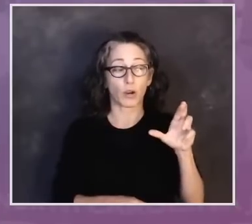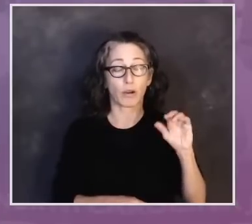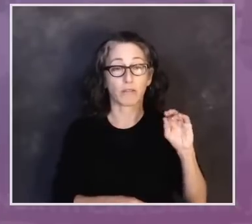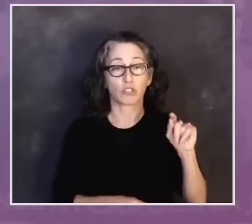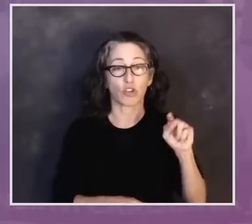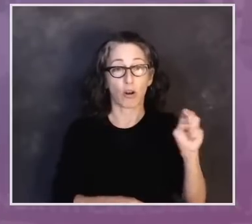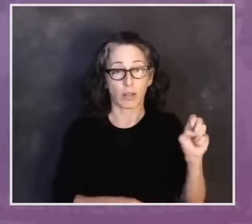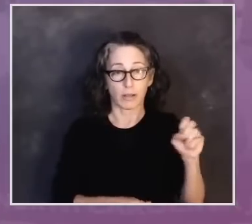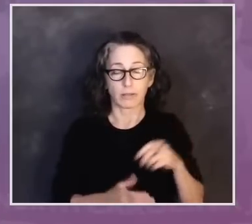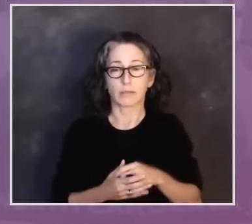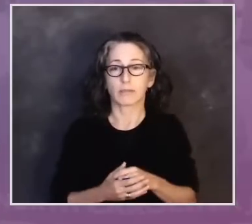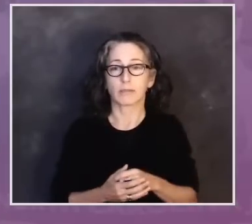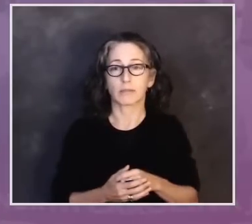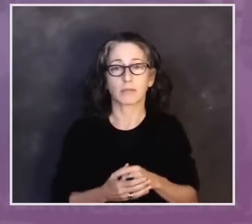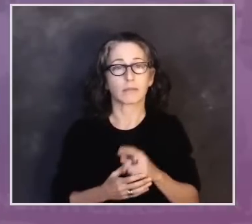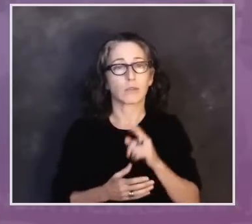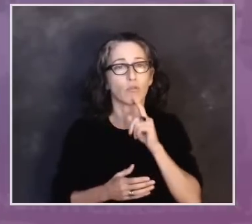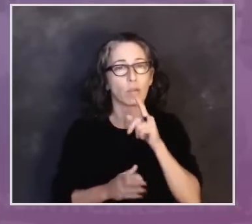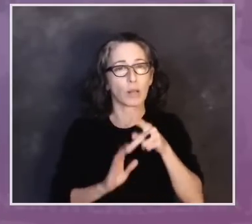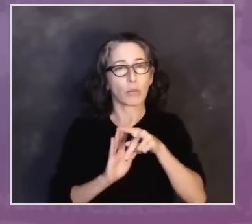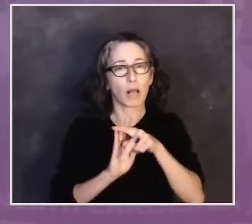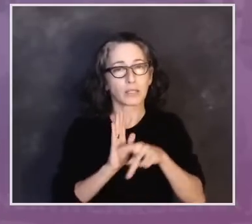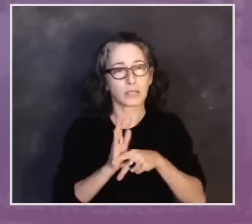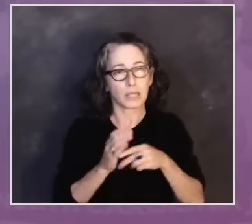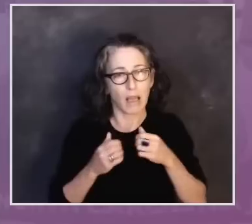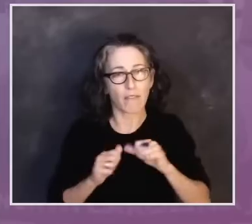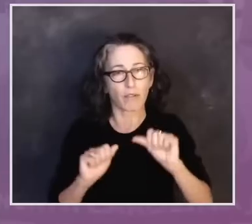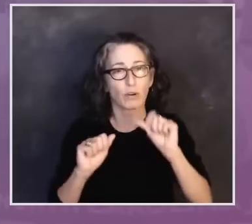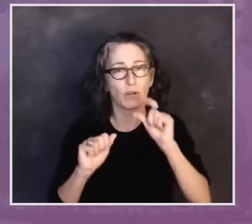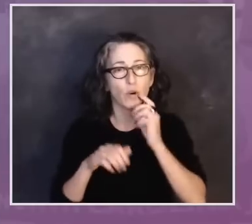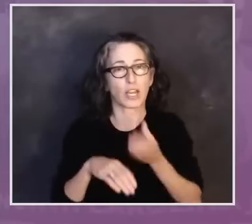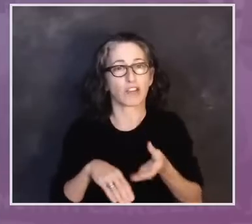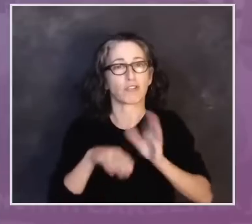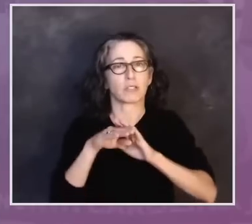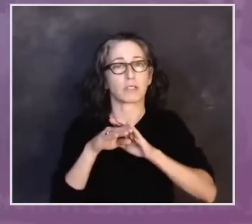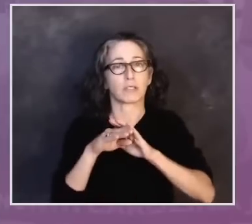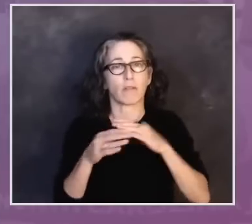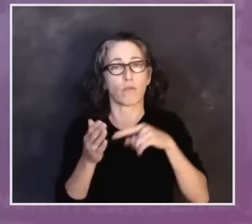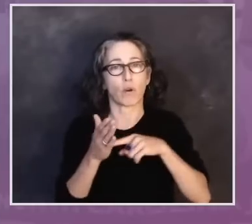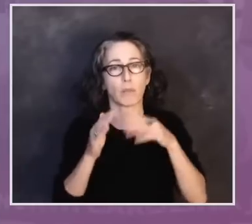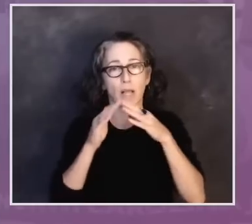WOMAN. SHE IS IN HER SECOND TERM AS MAYOR OF CHARLOTTE.